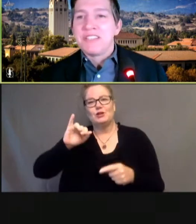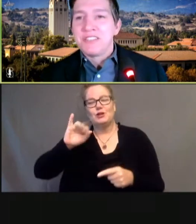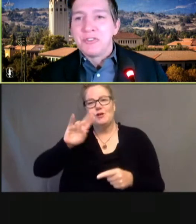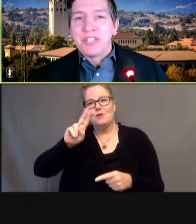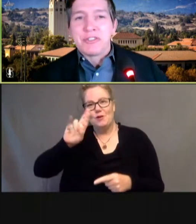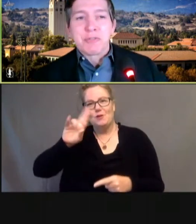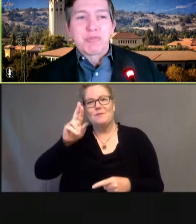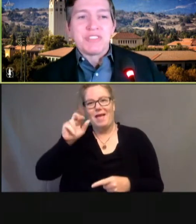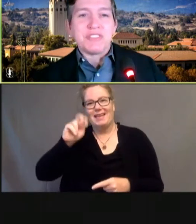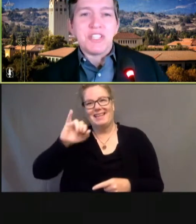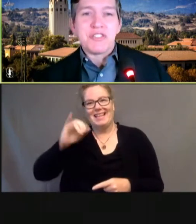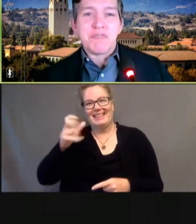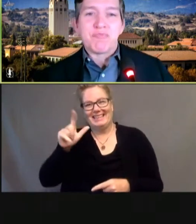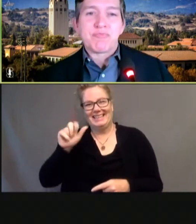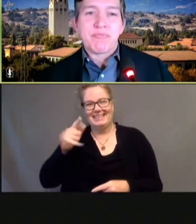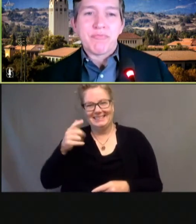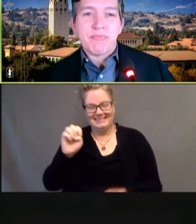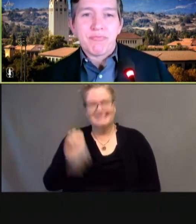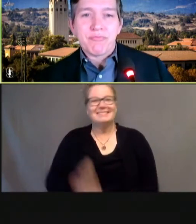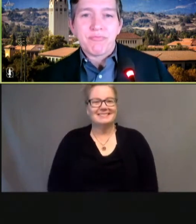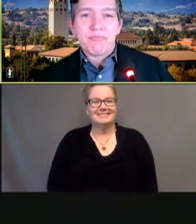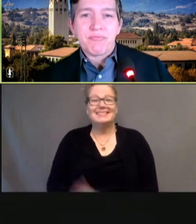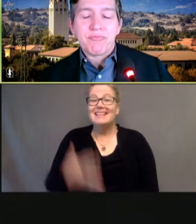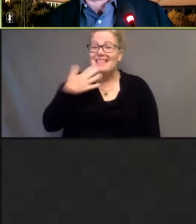to hear your presentation.